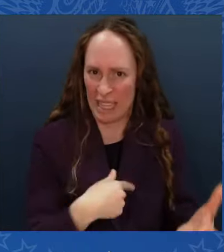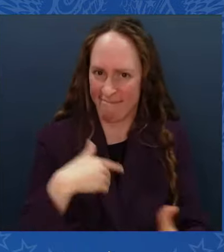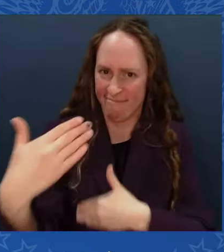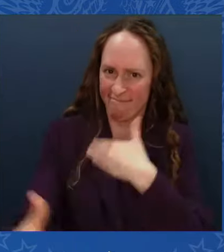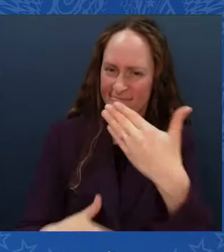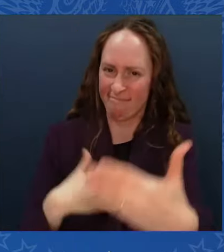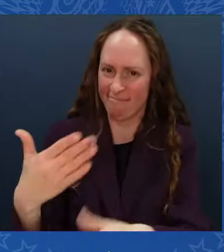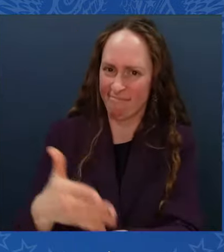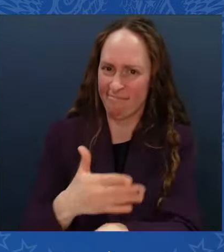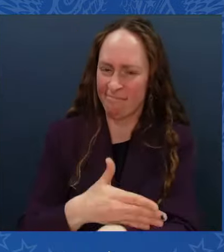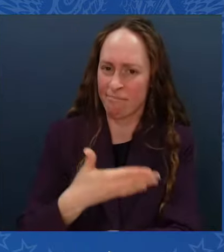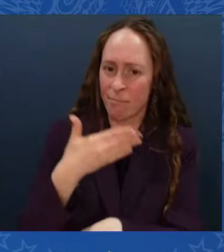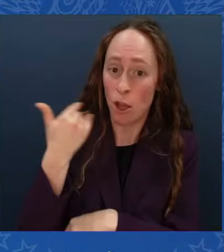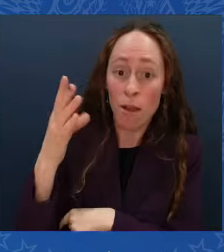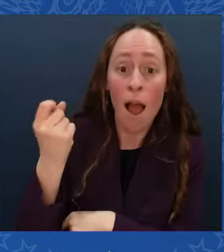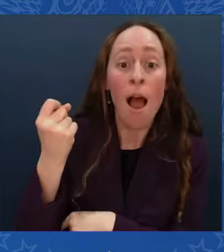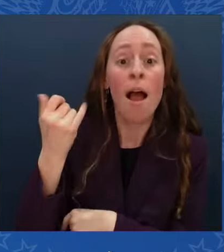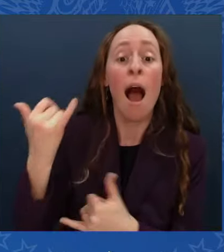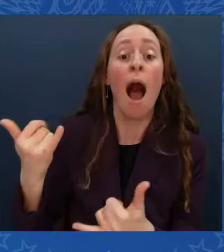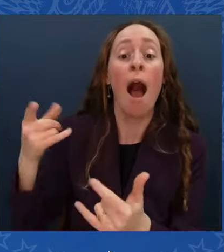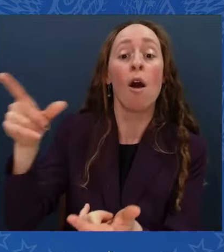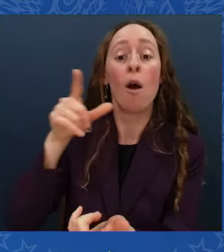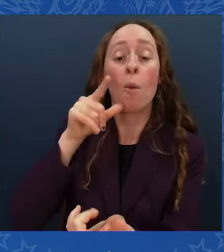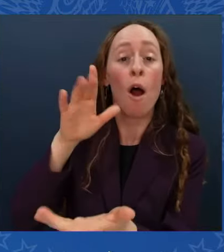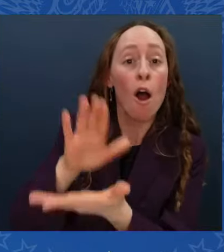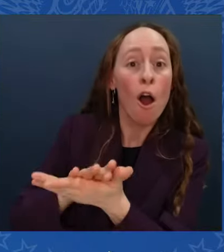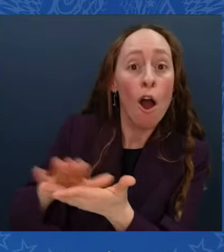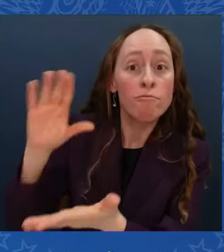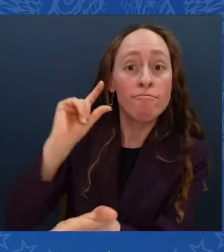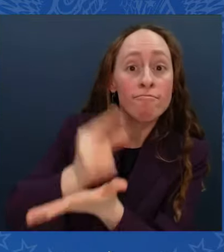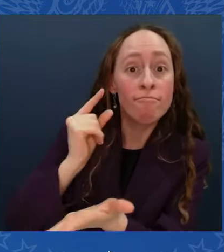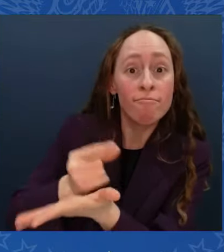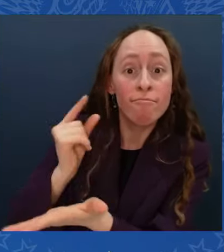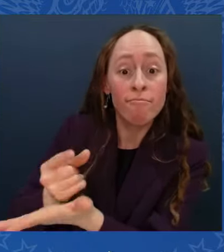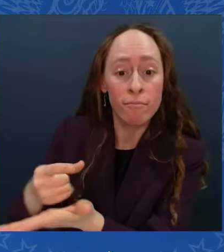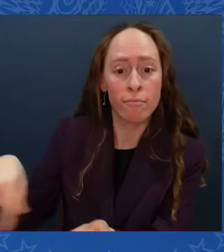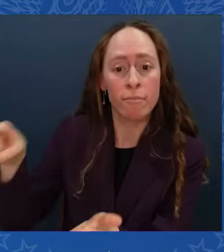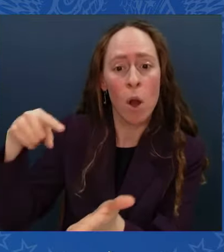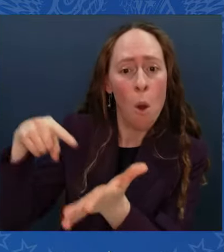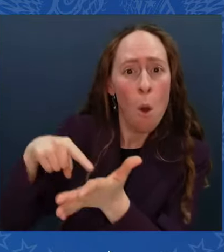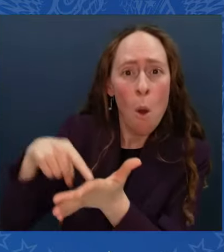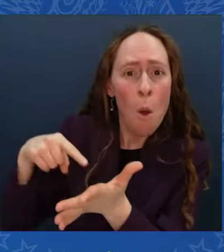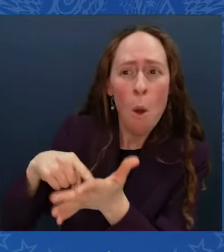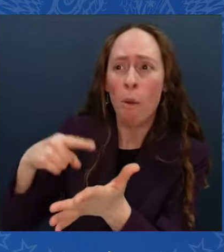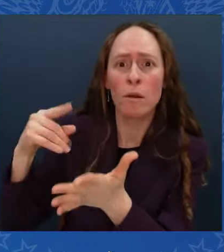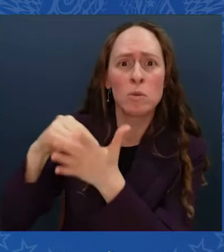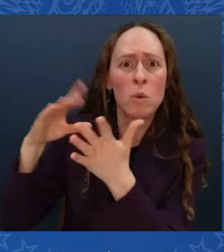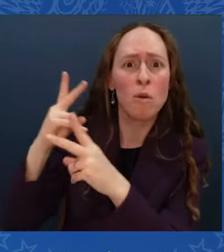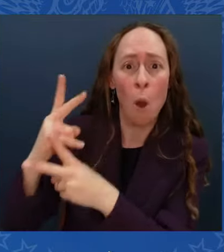who have paid off your student loans now, I'm confident we're going to get it all done. Thank you, thank you, thank you, thank you.